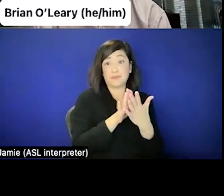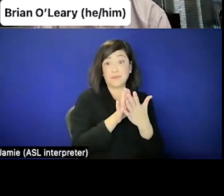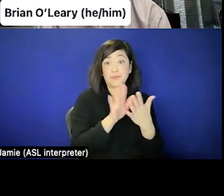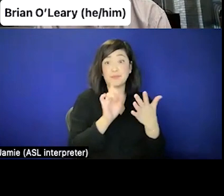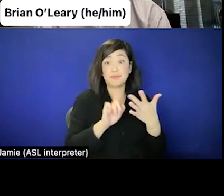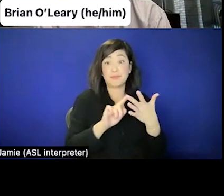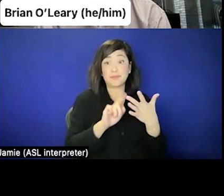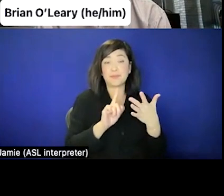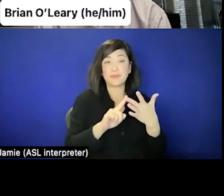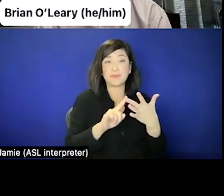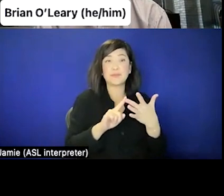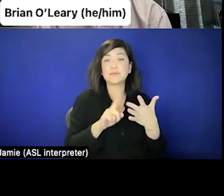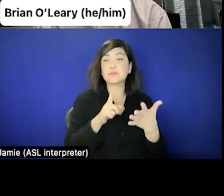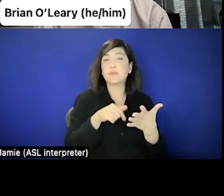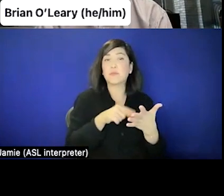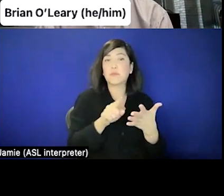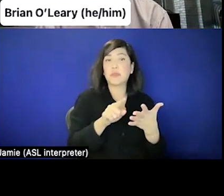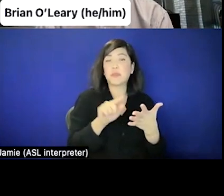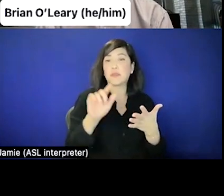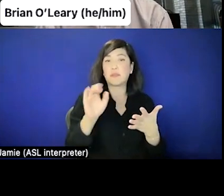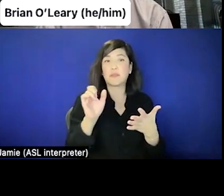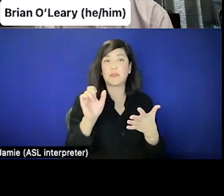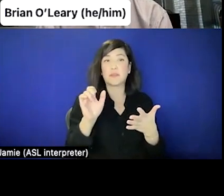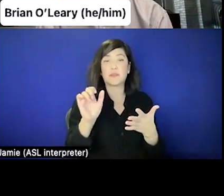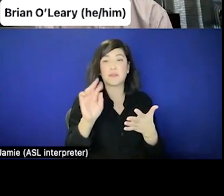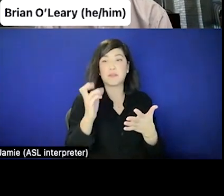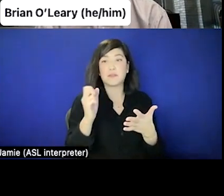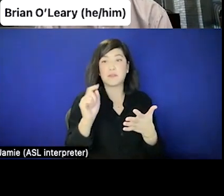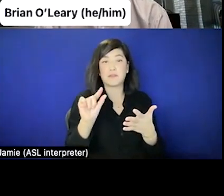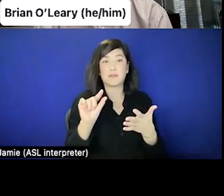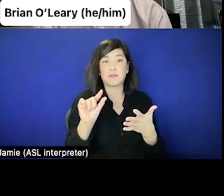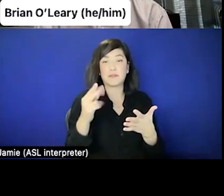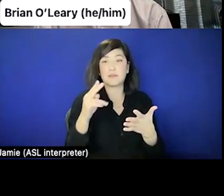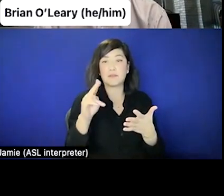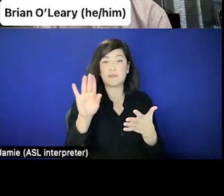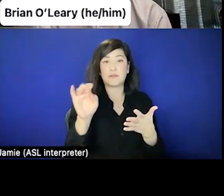more esoteric, but it is already in place in the UK. If you think about it,